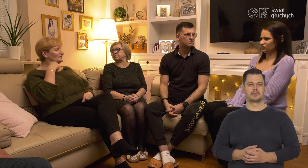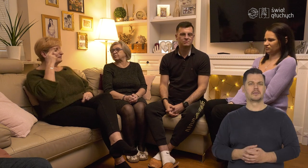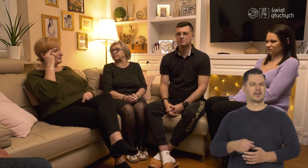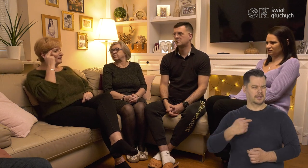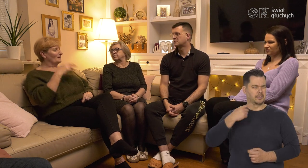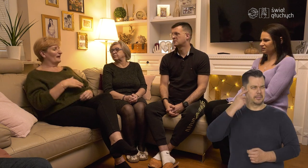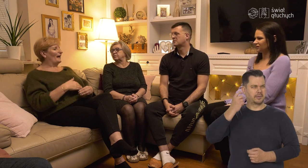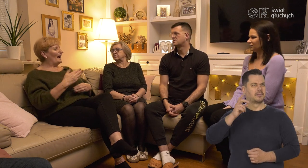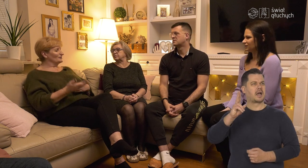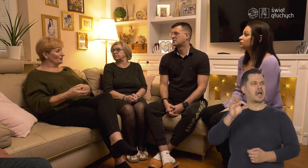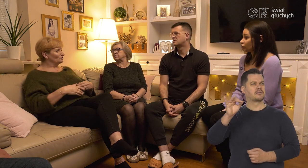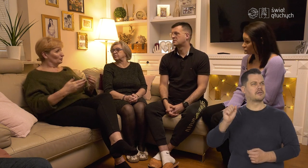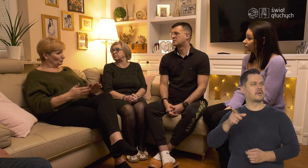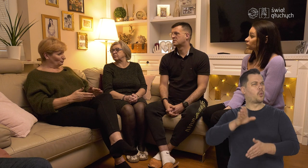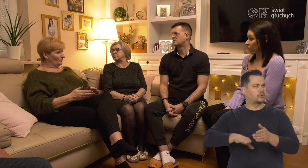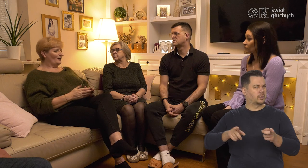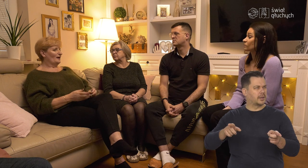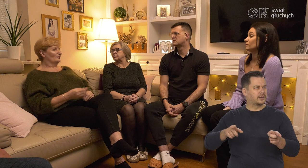[Dorota]: I remember, when Kasia was born,